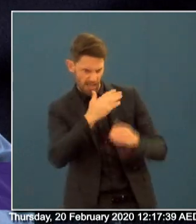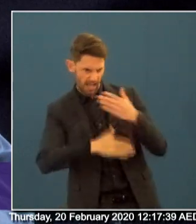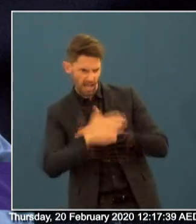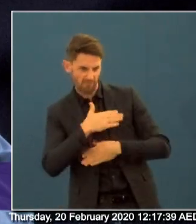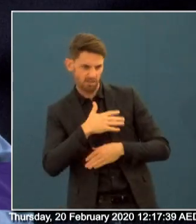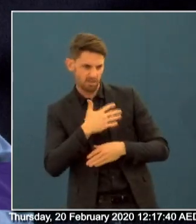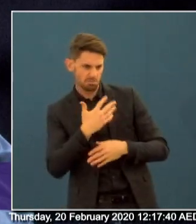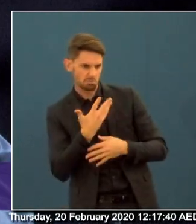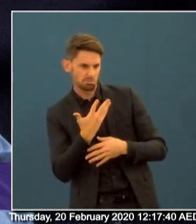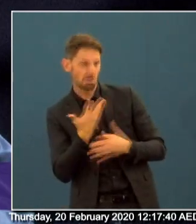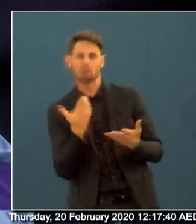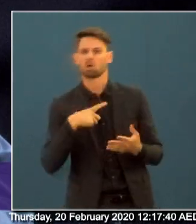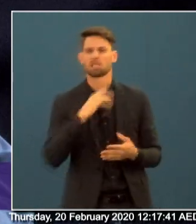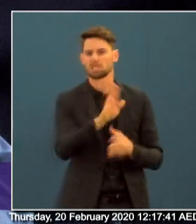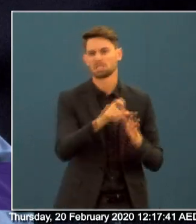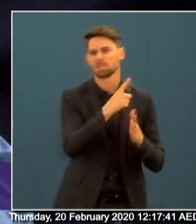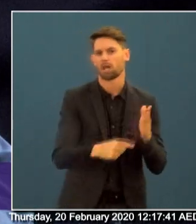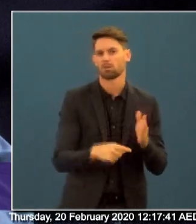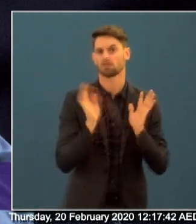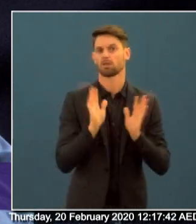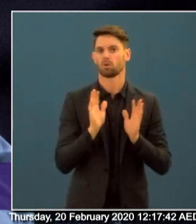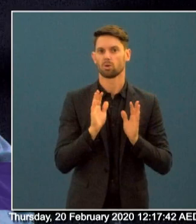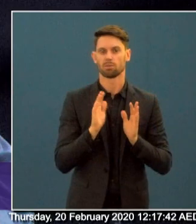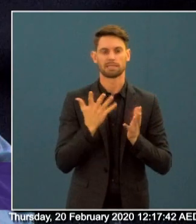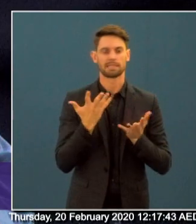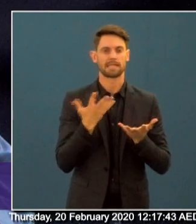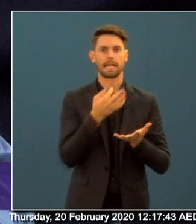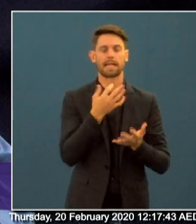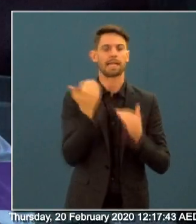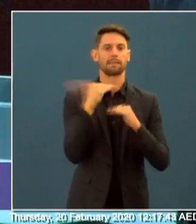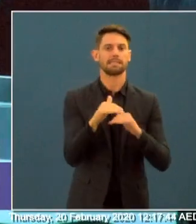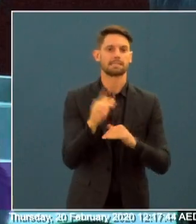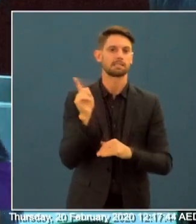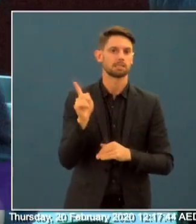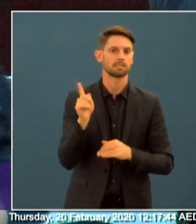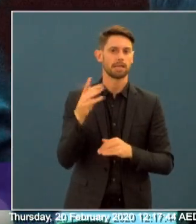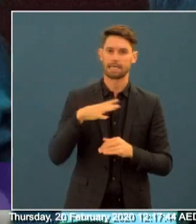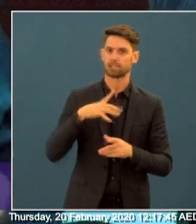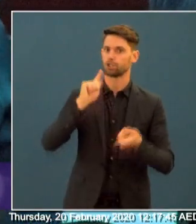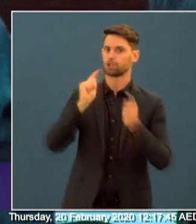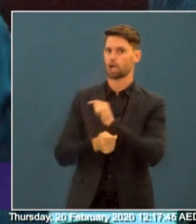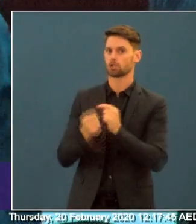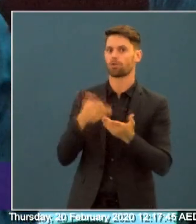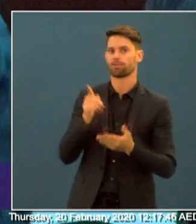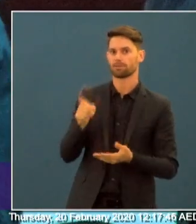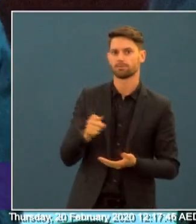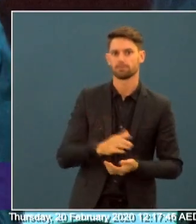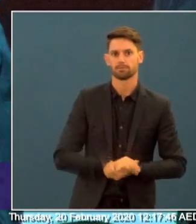So we do need some skilling quite rapidly. The next area that you wanted to talk about